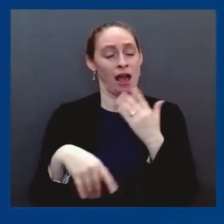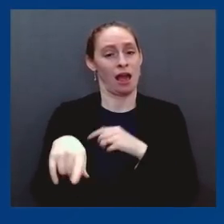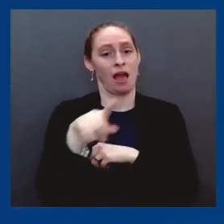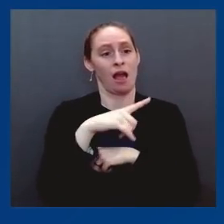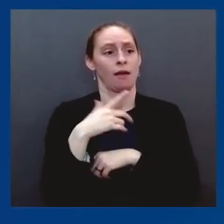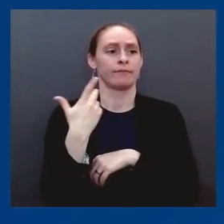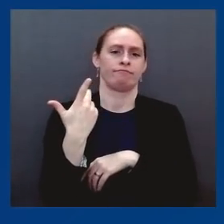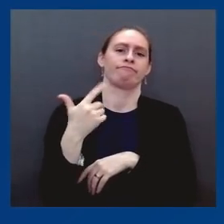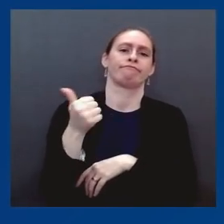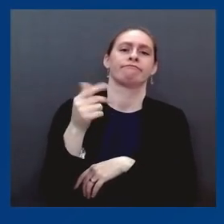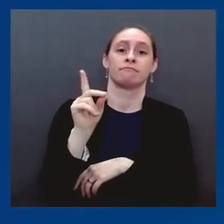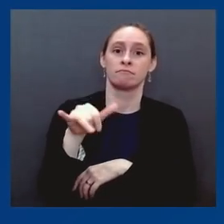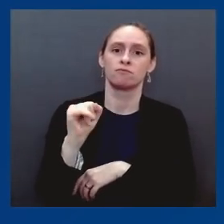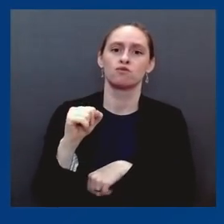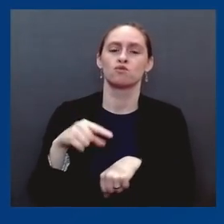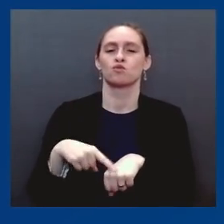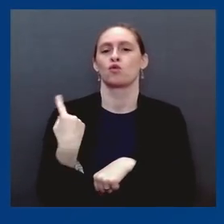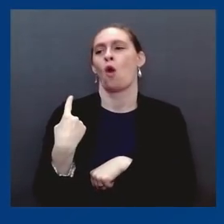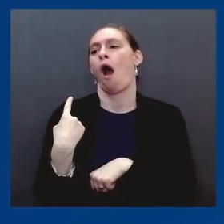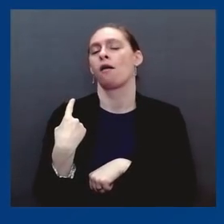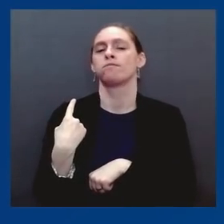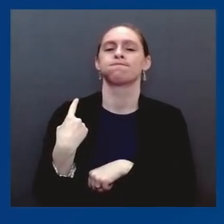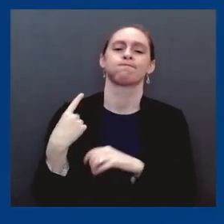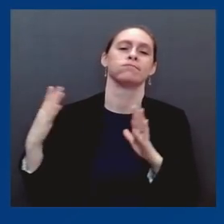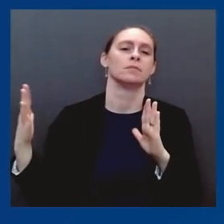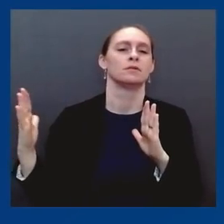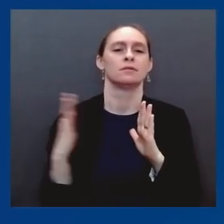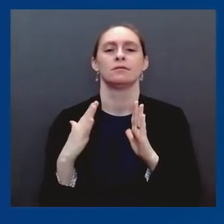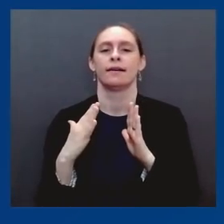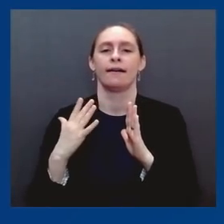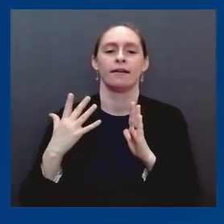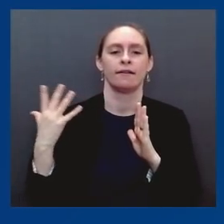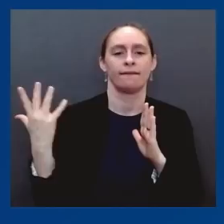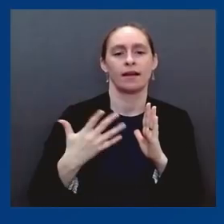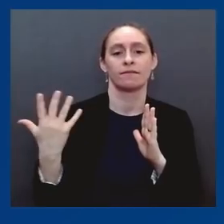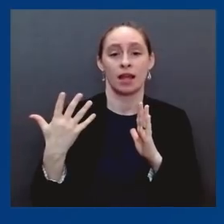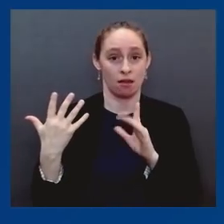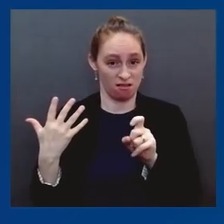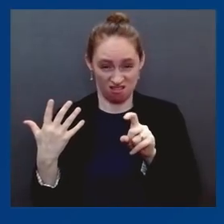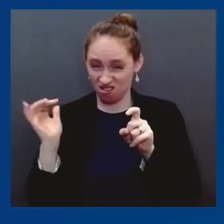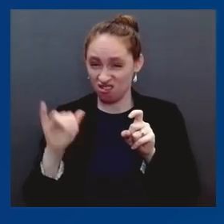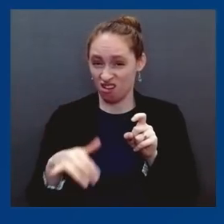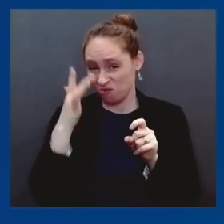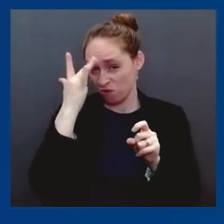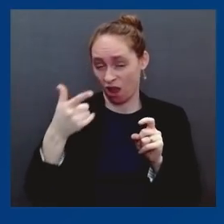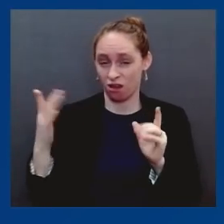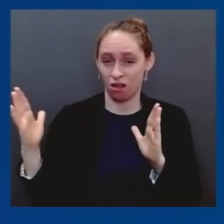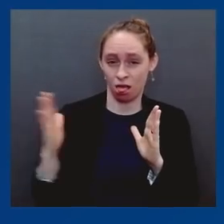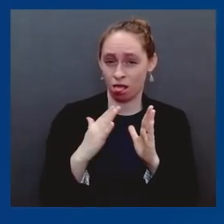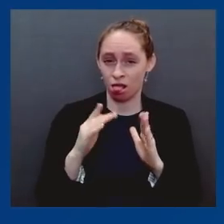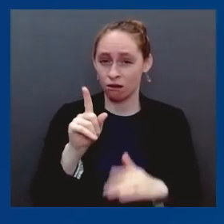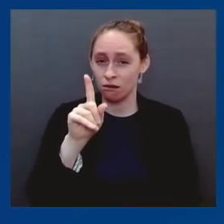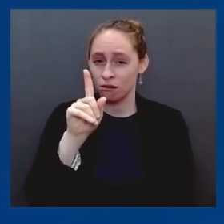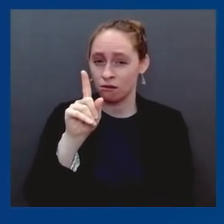thinking that there are other guidelines that have been difficult for people to tolerate -- you know, kind of case in point is the mother of a toddler